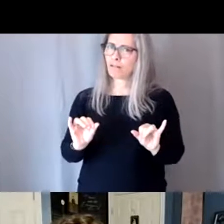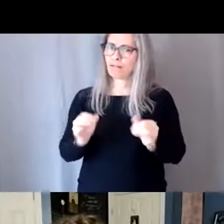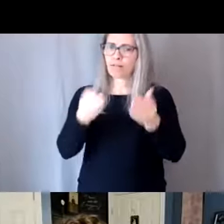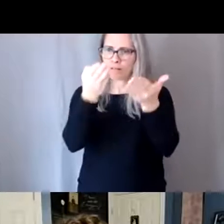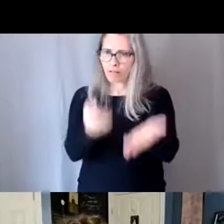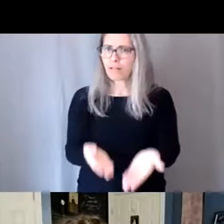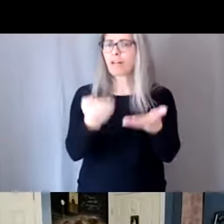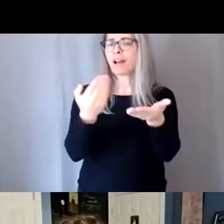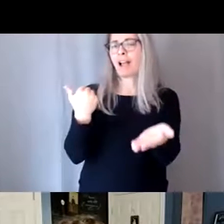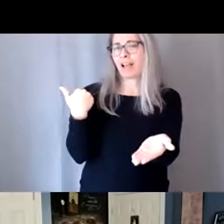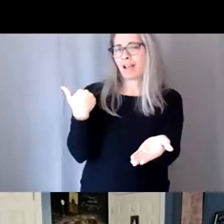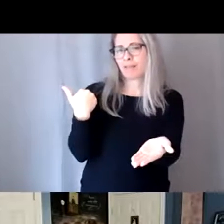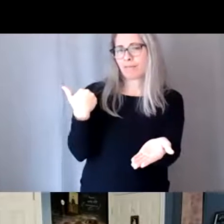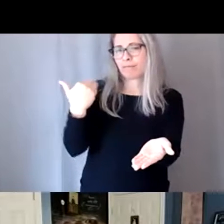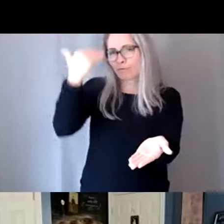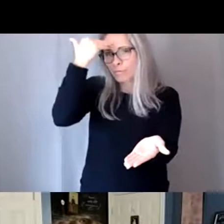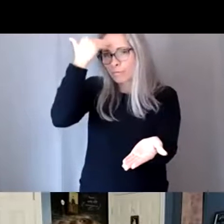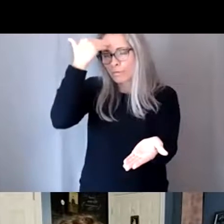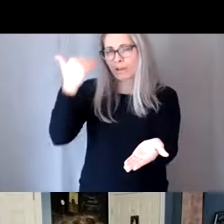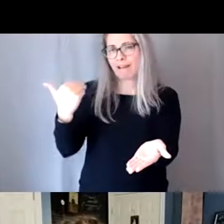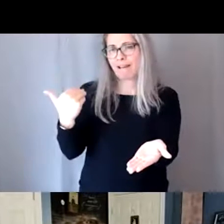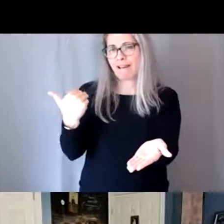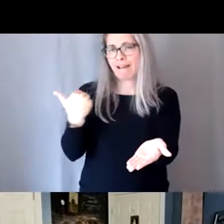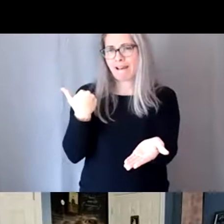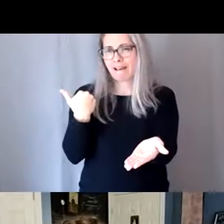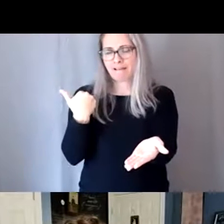that that divergent or diverse way of being